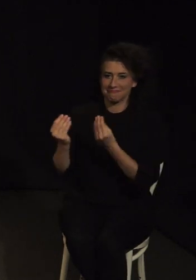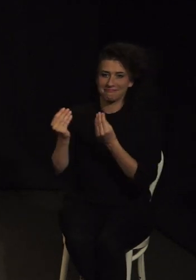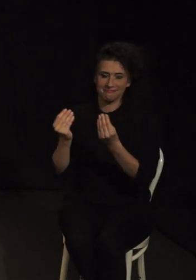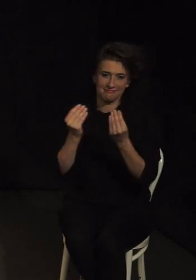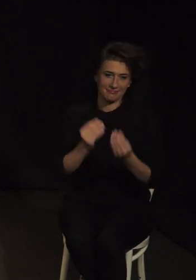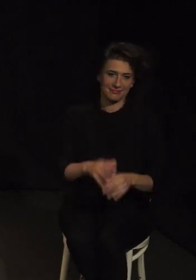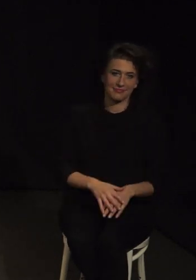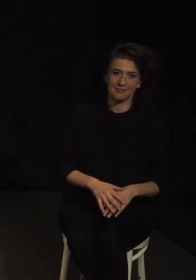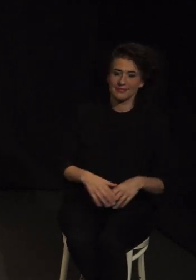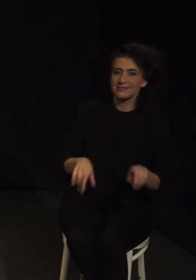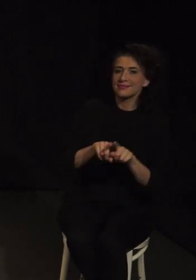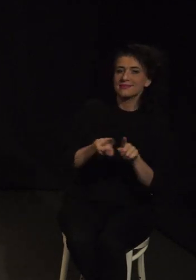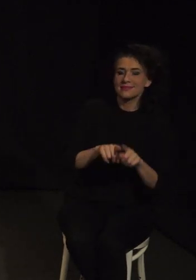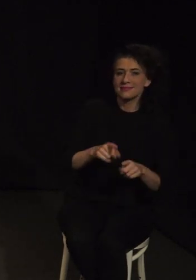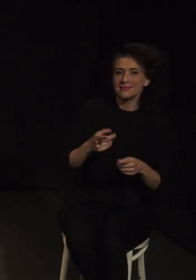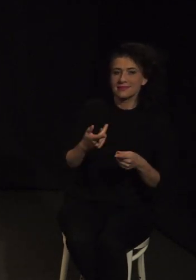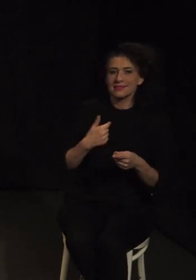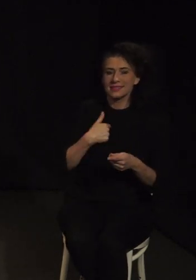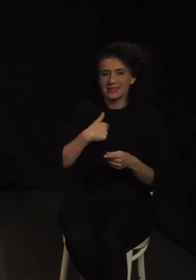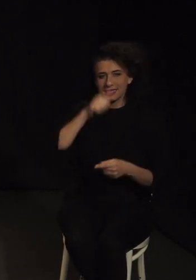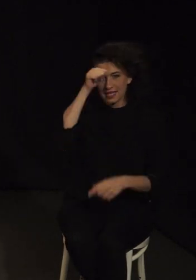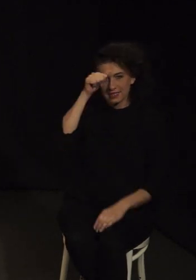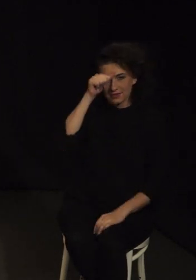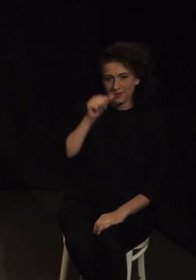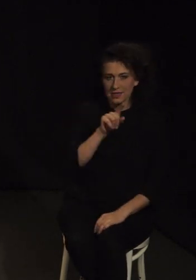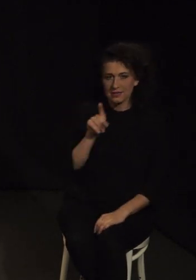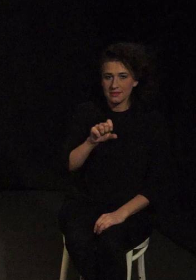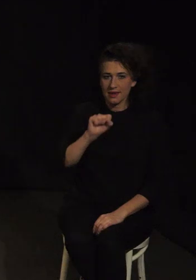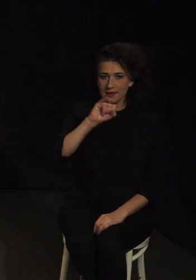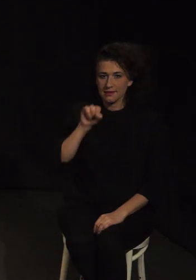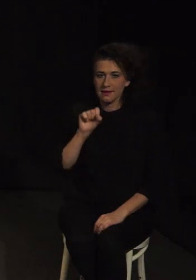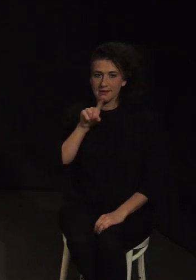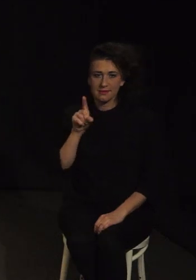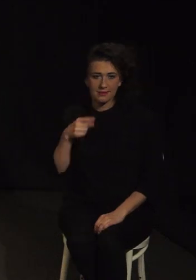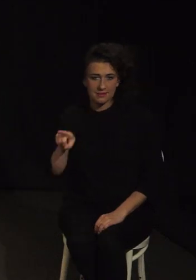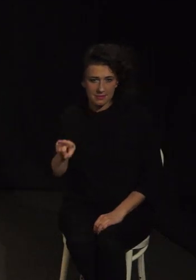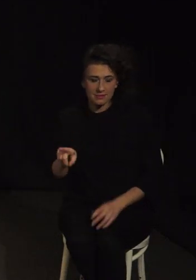Or "The Foray," for instance, which I marginalise here.